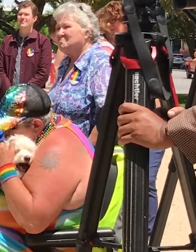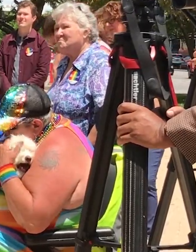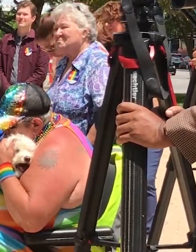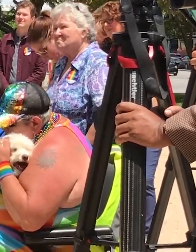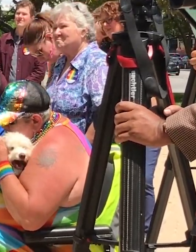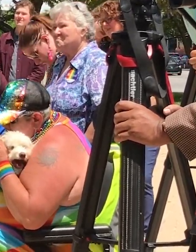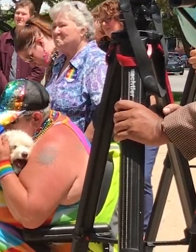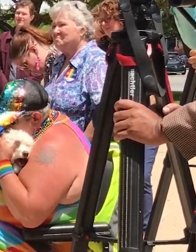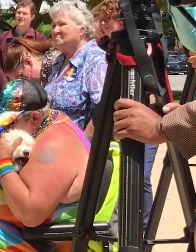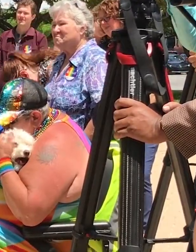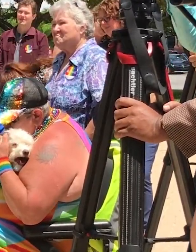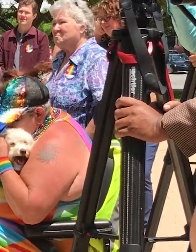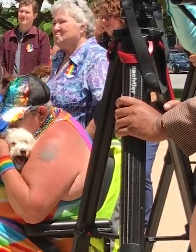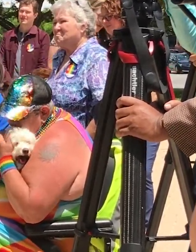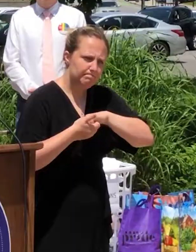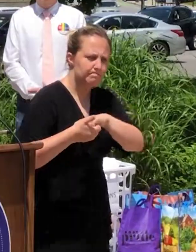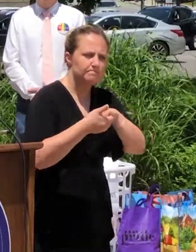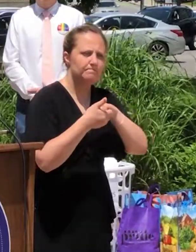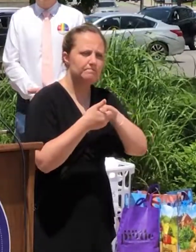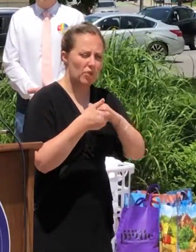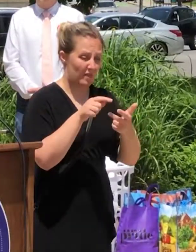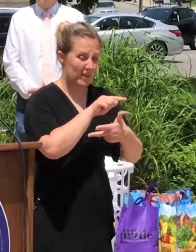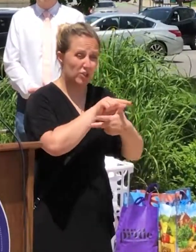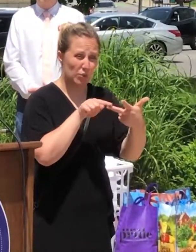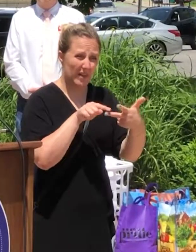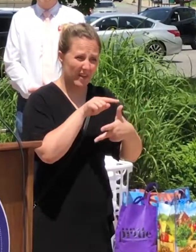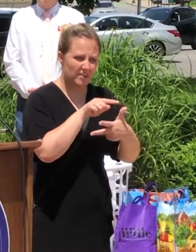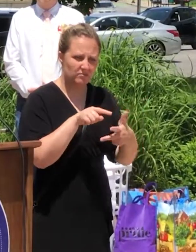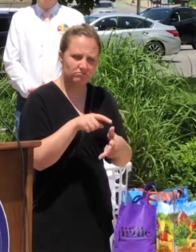Three things that have been especially needed during the COVID-19